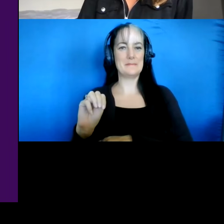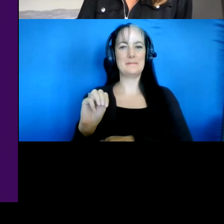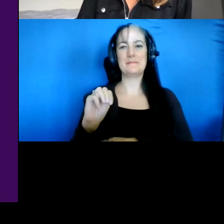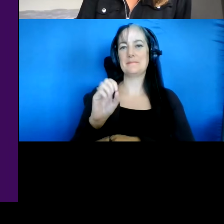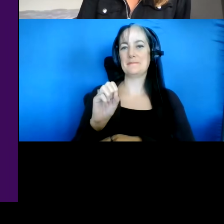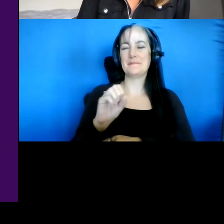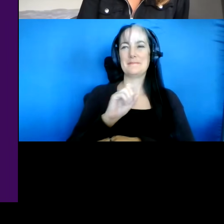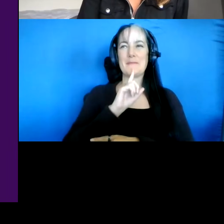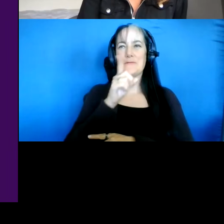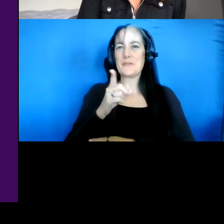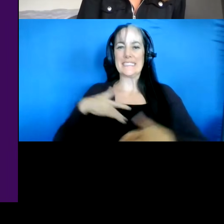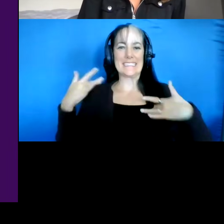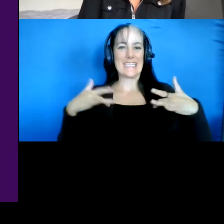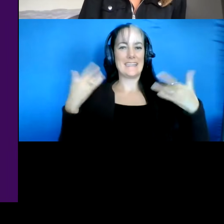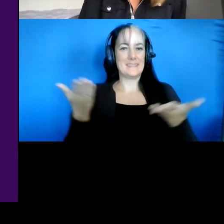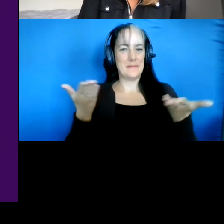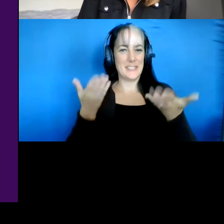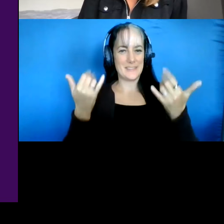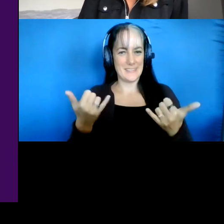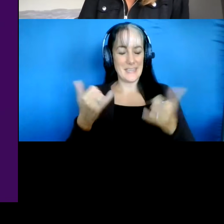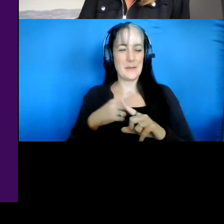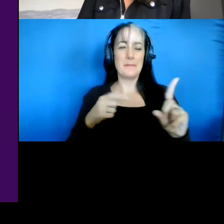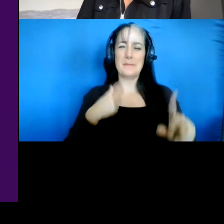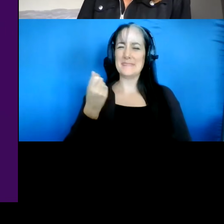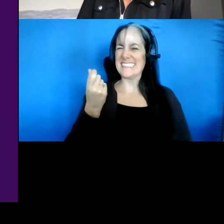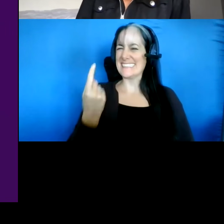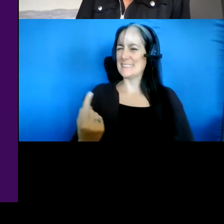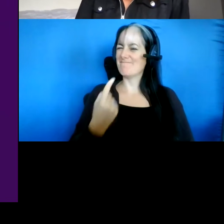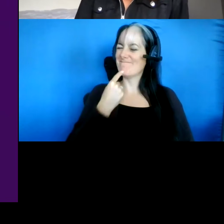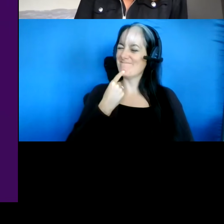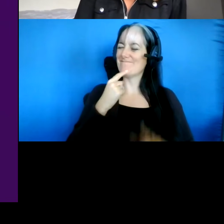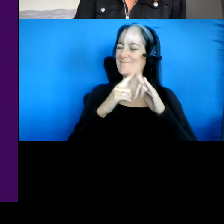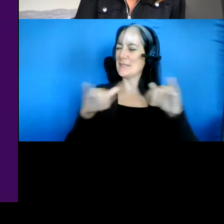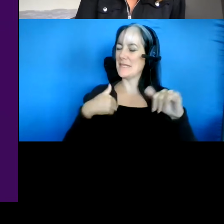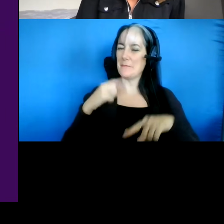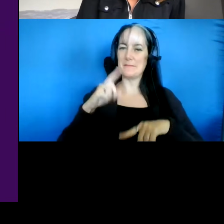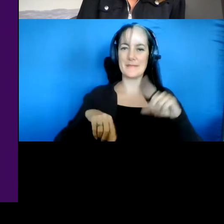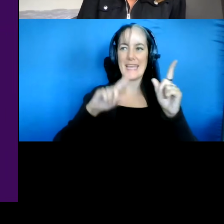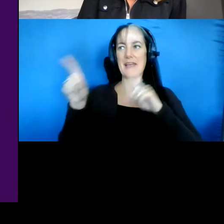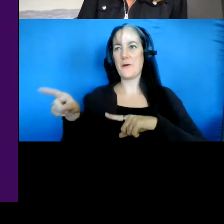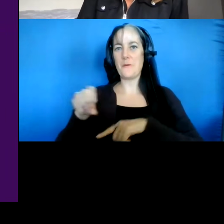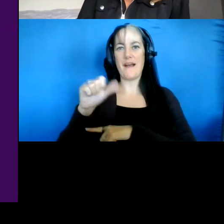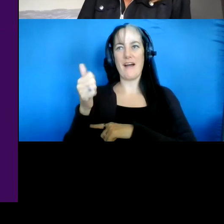with you all here today, although I am slightly disappointed that I cannot go to Regine's talks on inclusion